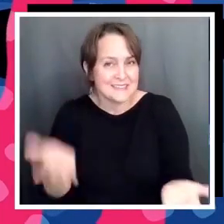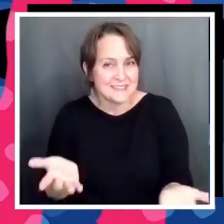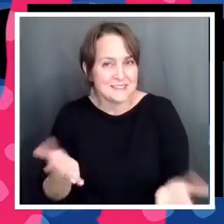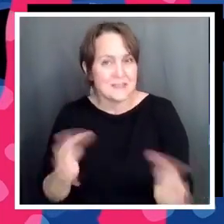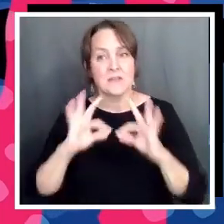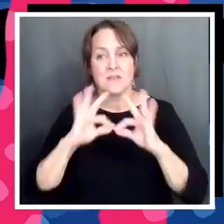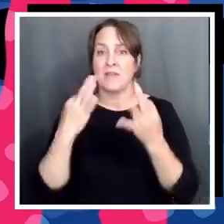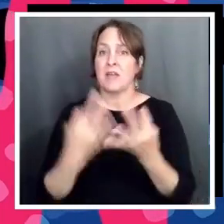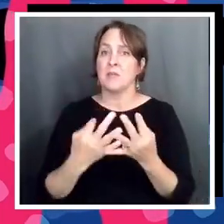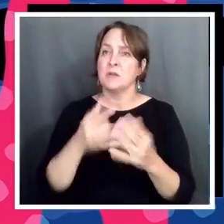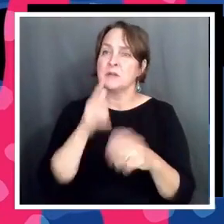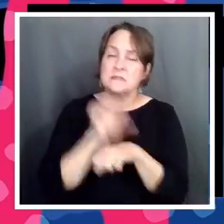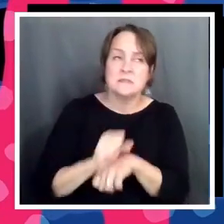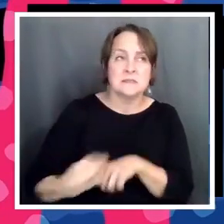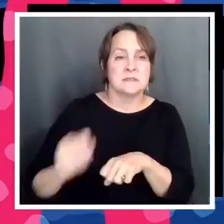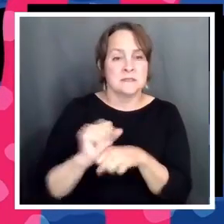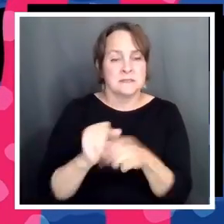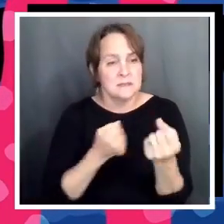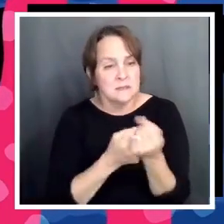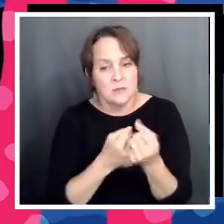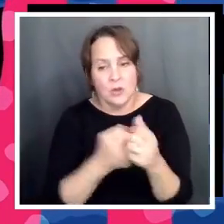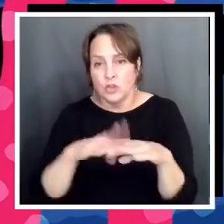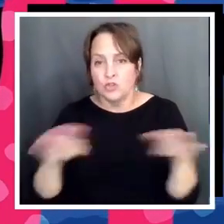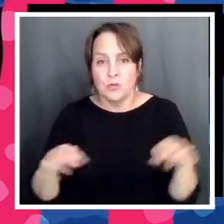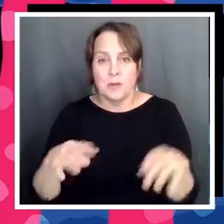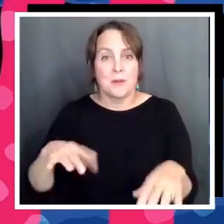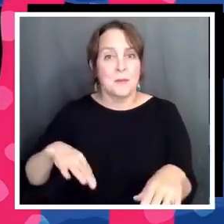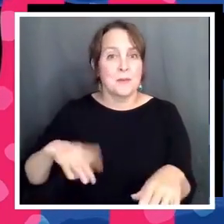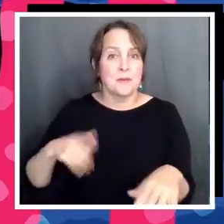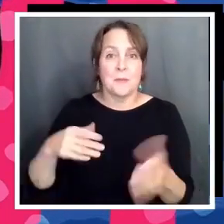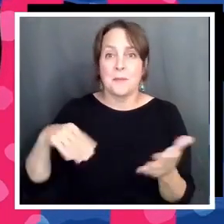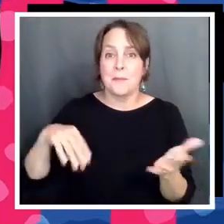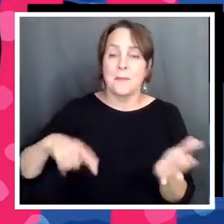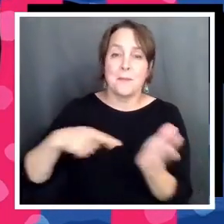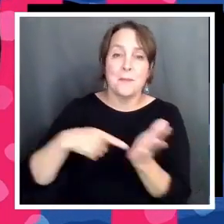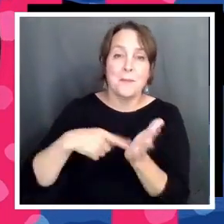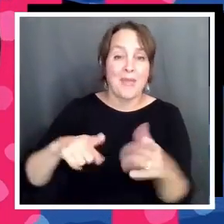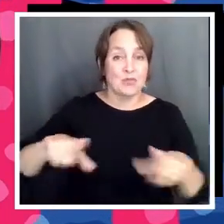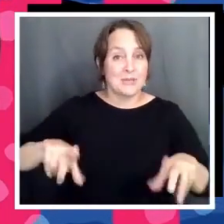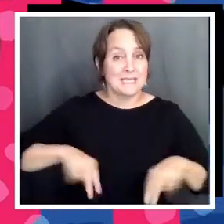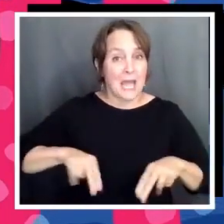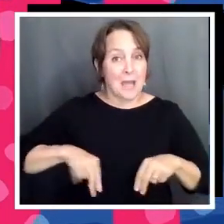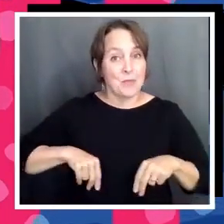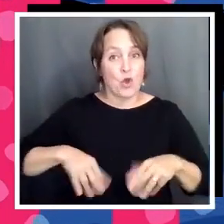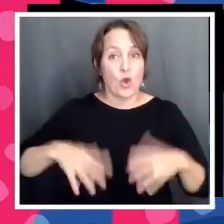FOR ELIGIBLE FAMILIES. THIS CHANGES THE RIGHT THING TO